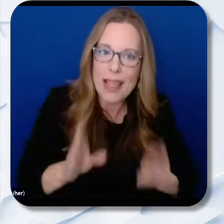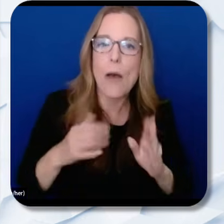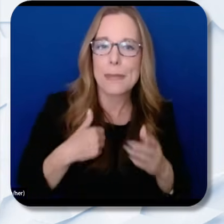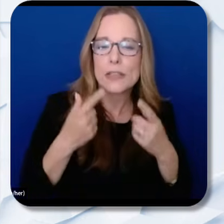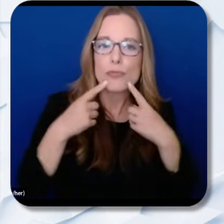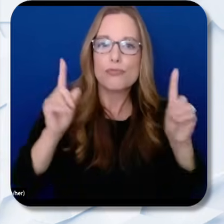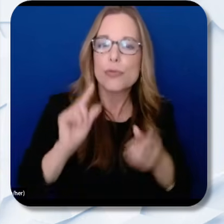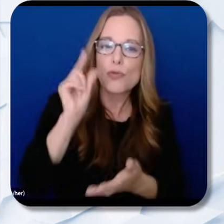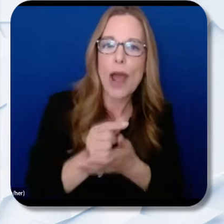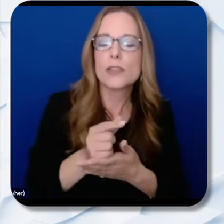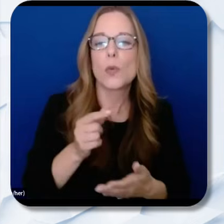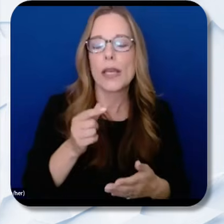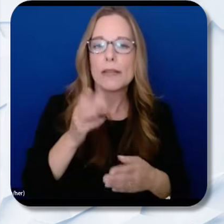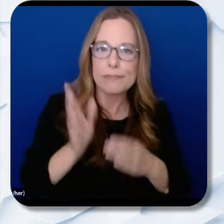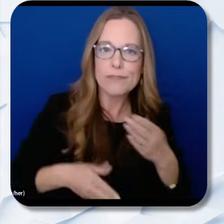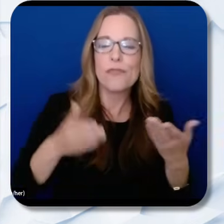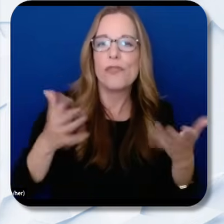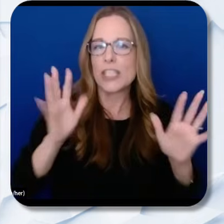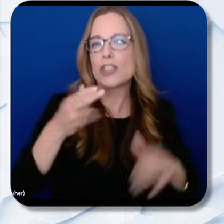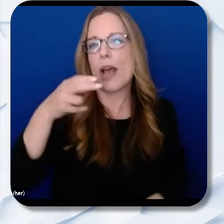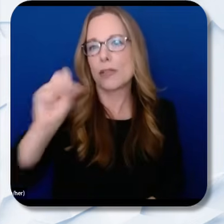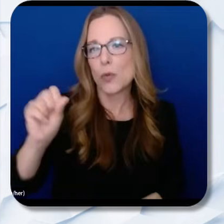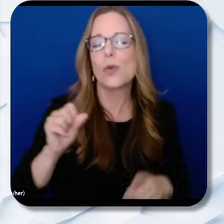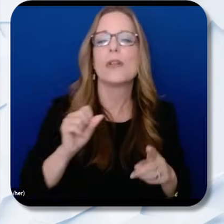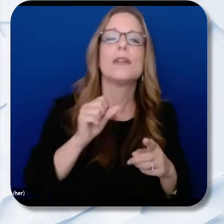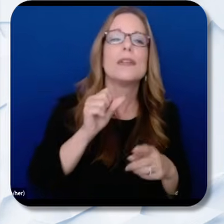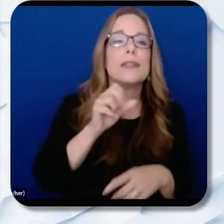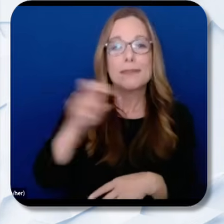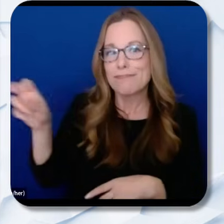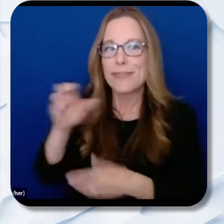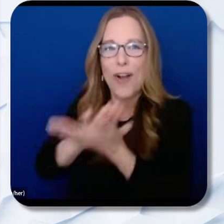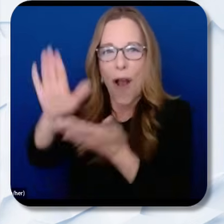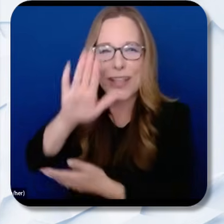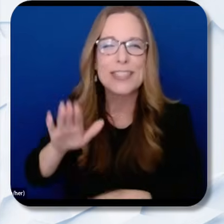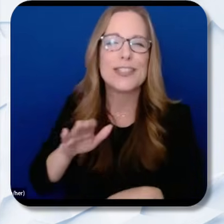and eventually I built a career now, paying it forward, in my view,